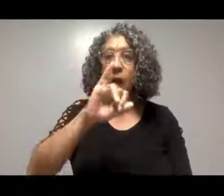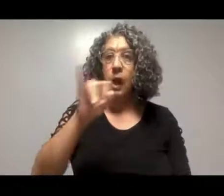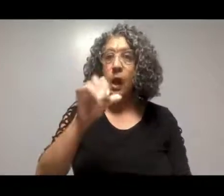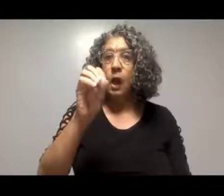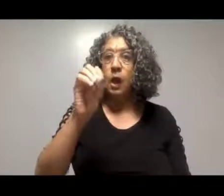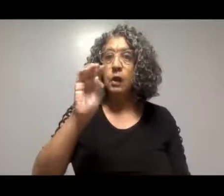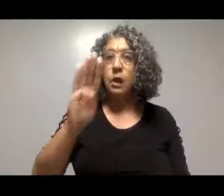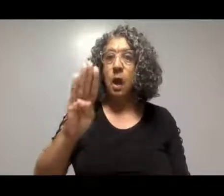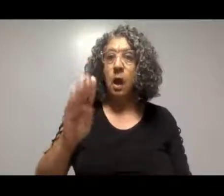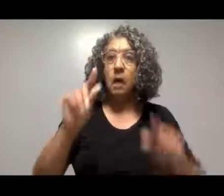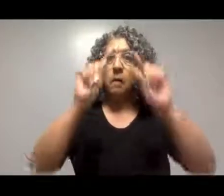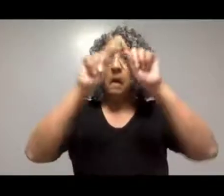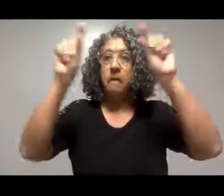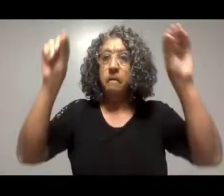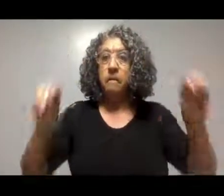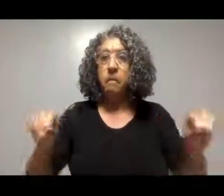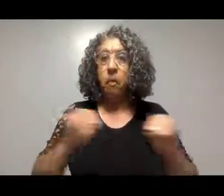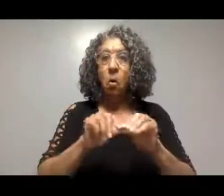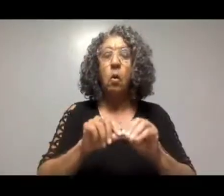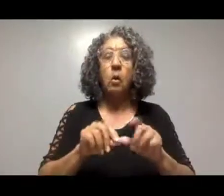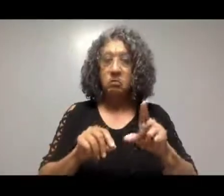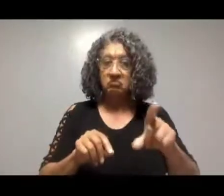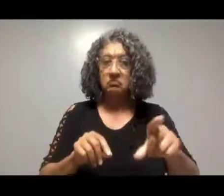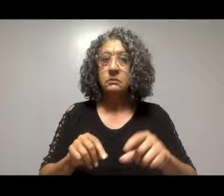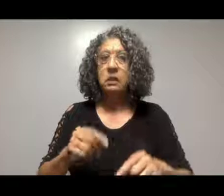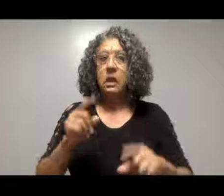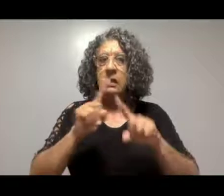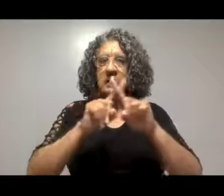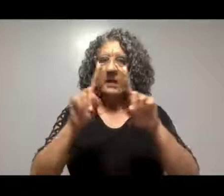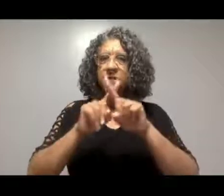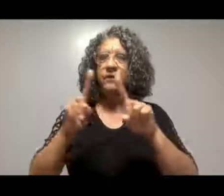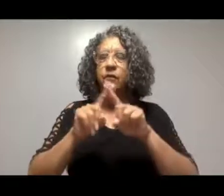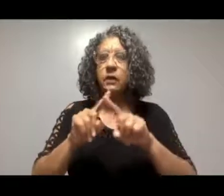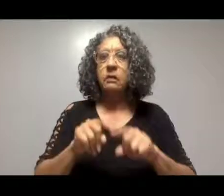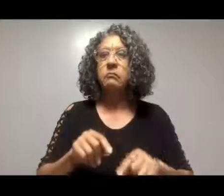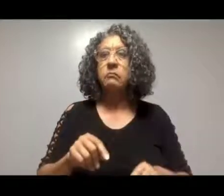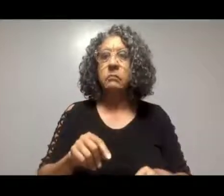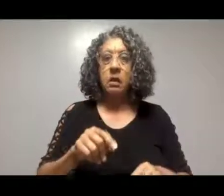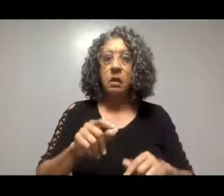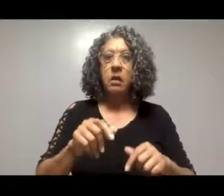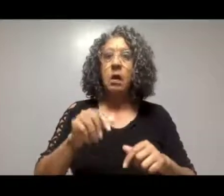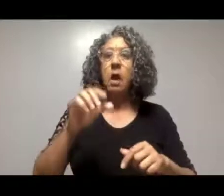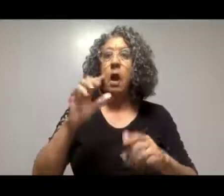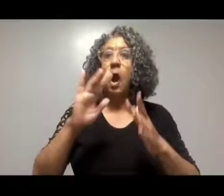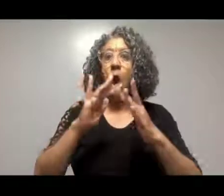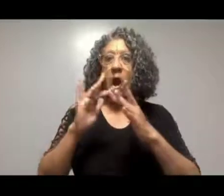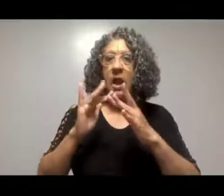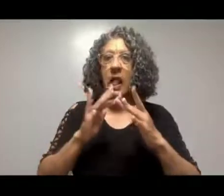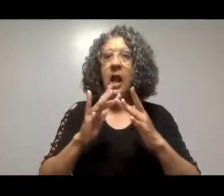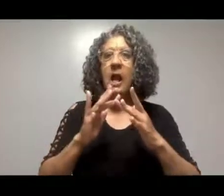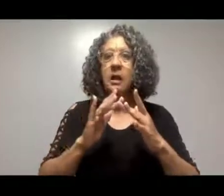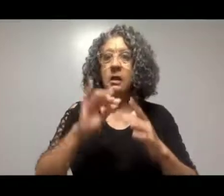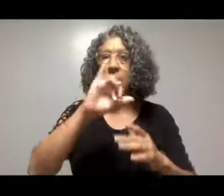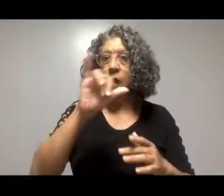A job board, there are different kinds of job boards online.